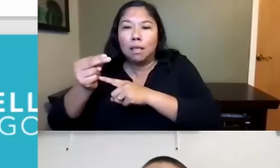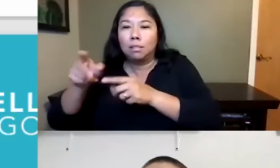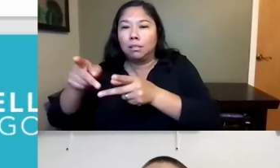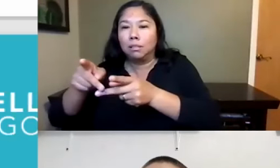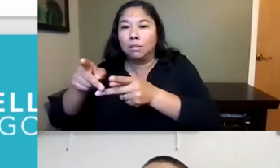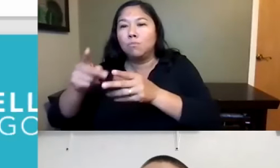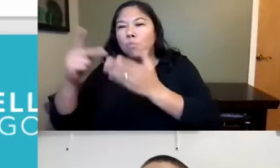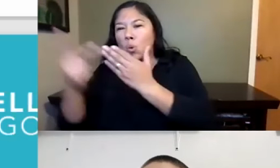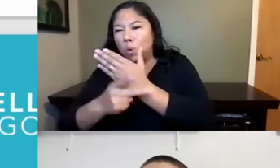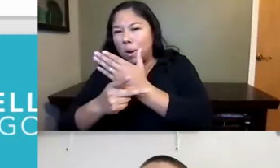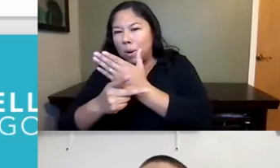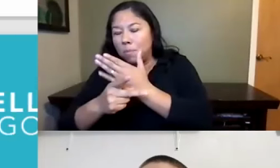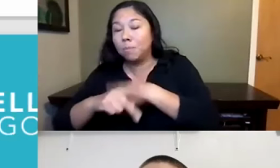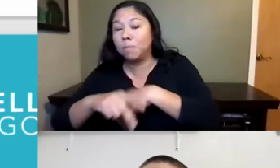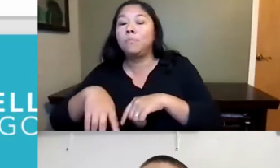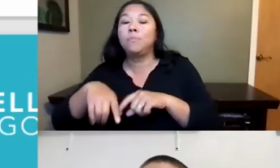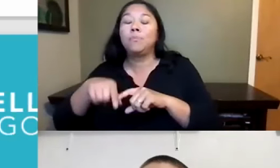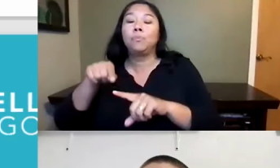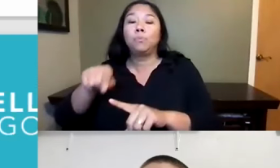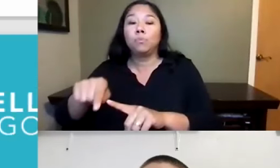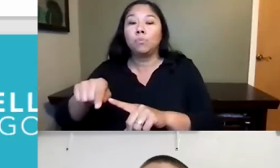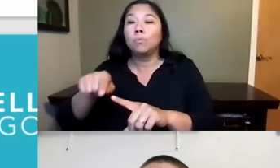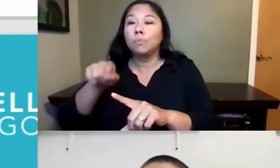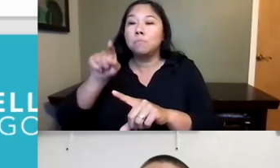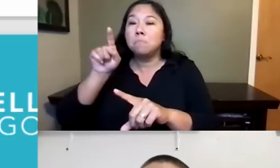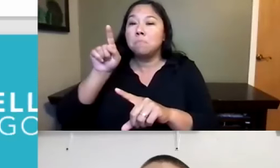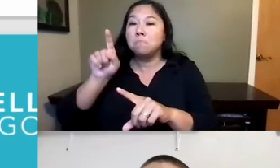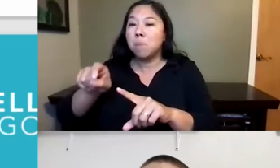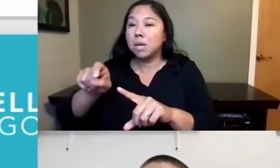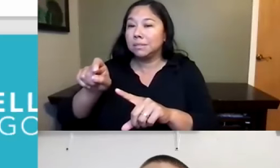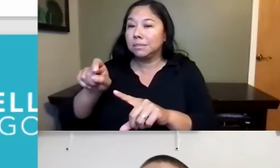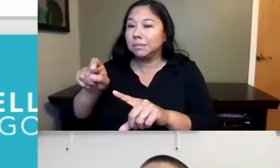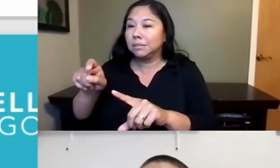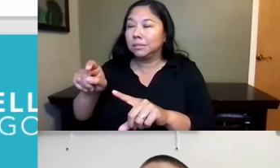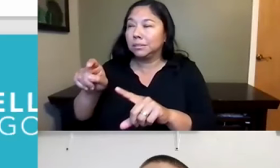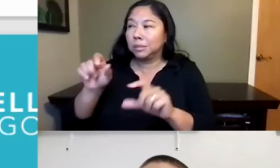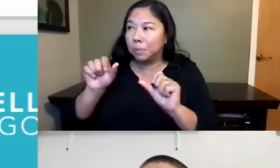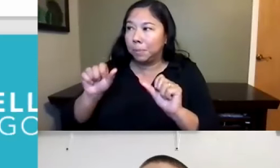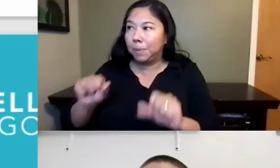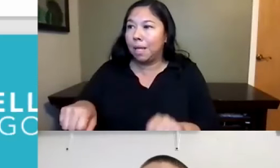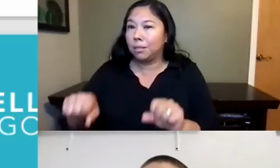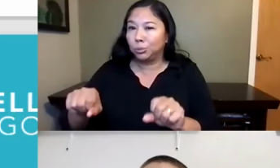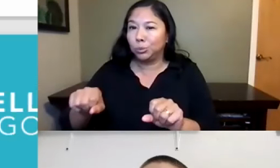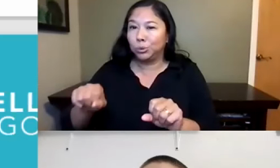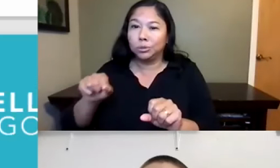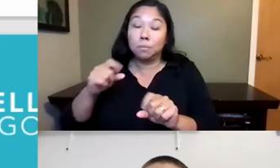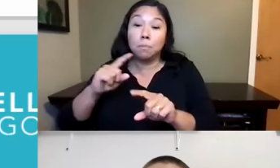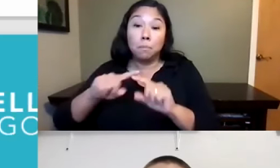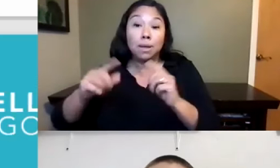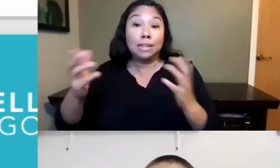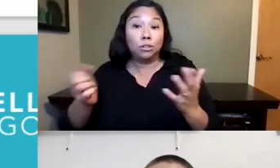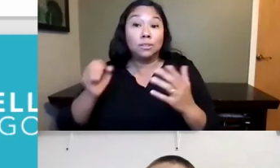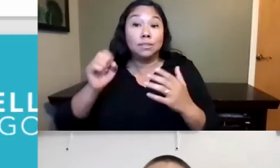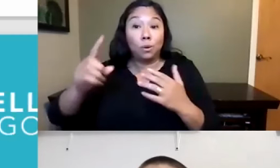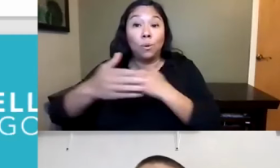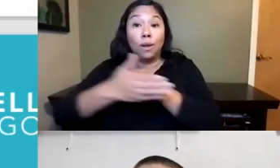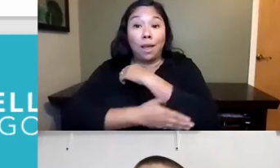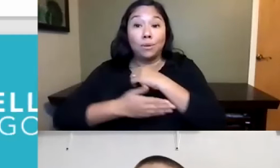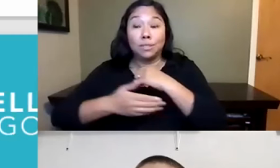There is a certain eligibility for that, but it is one of the things being used in San Diego County, and the vaccines as well.